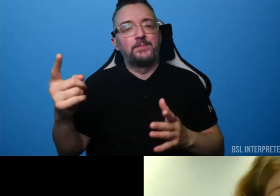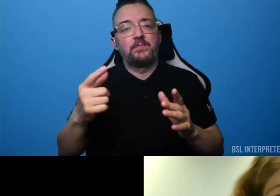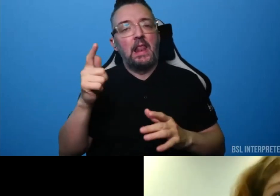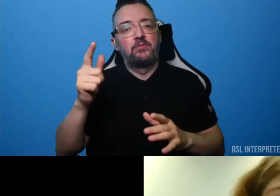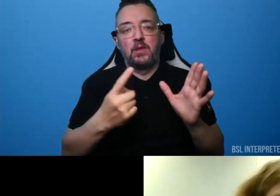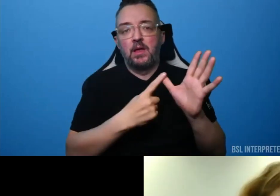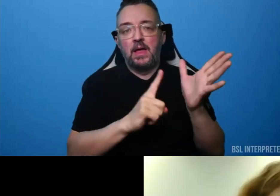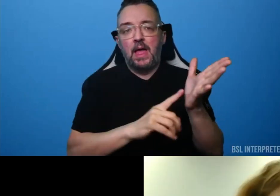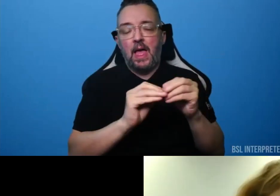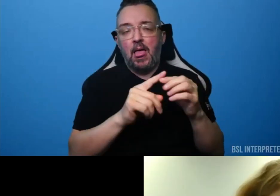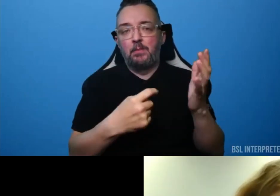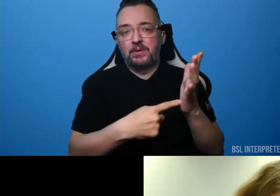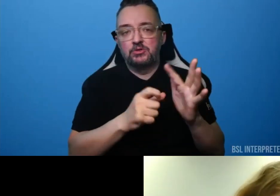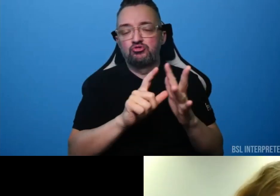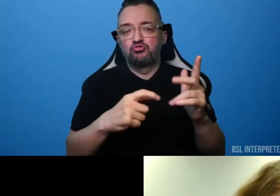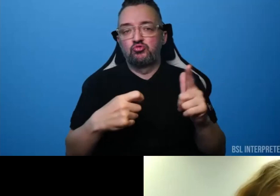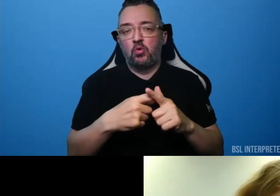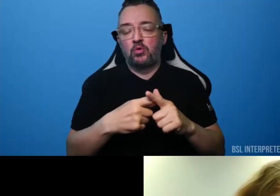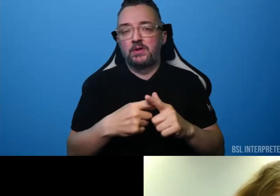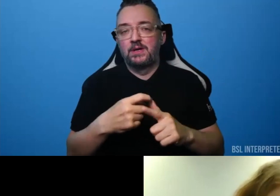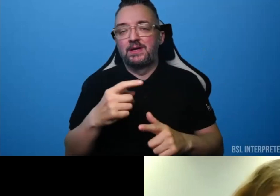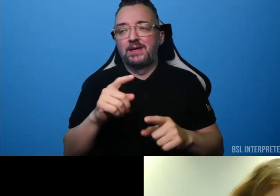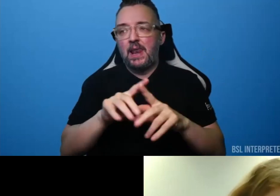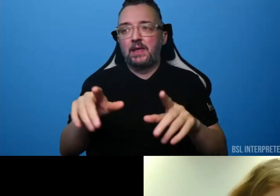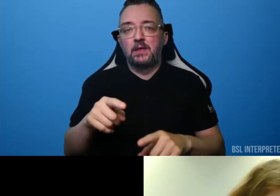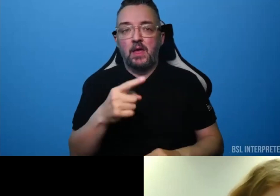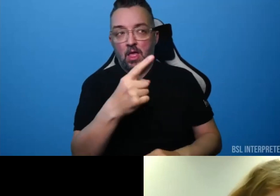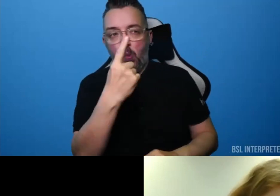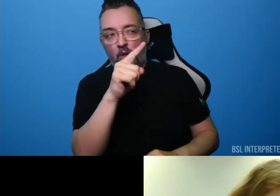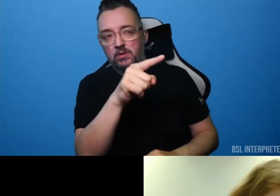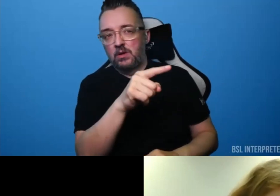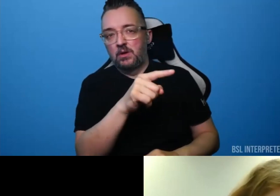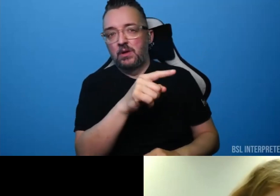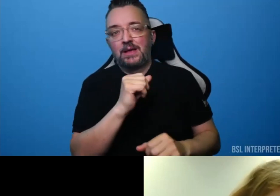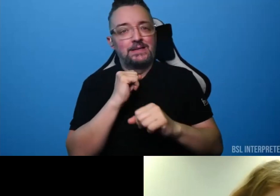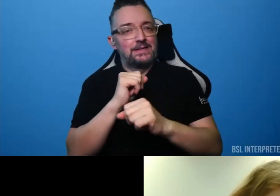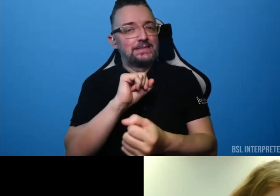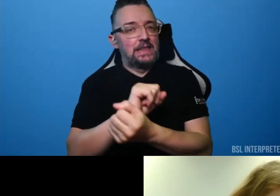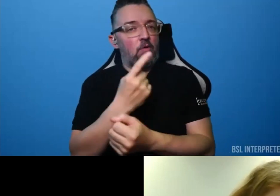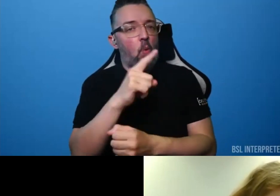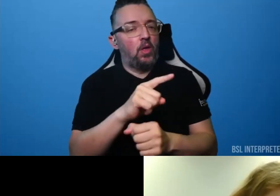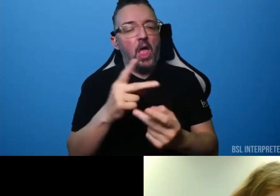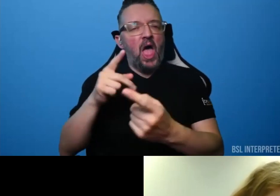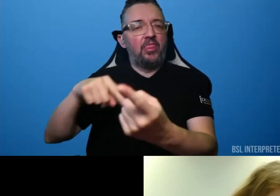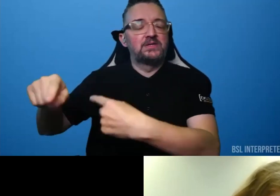there can be a feeling that well that does all the slavery stuff and so then the other museums don't have to talk about it so much.